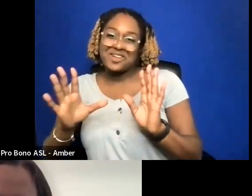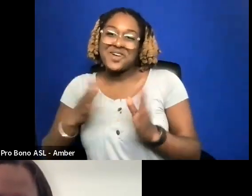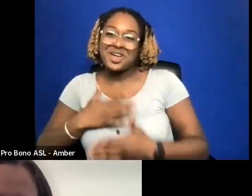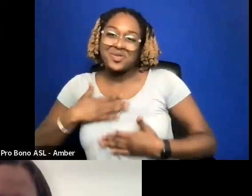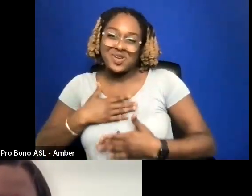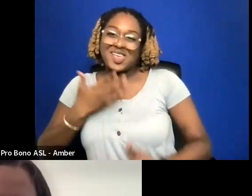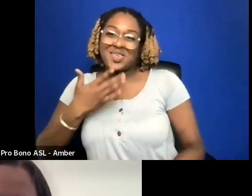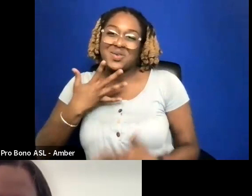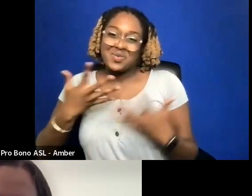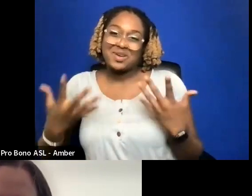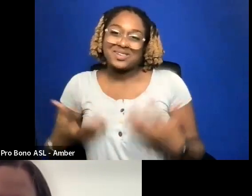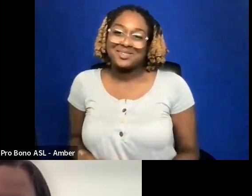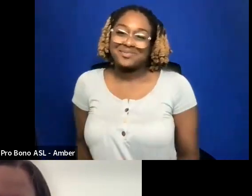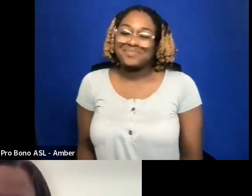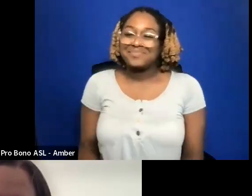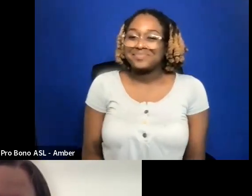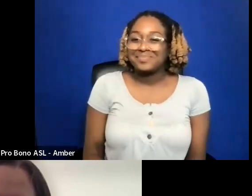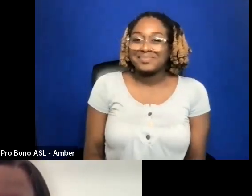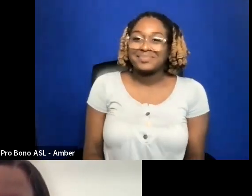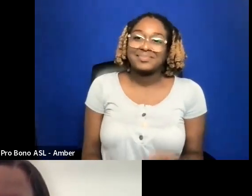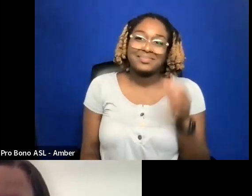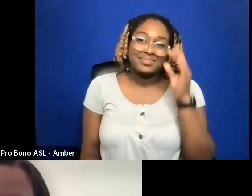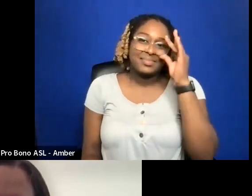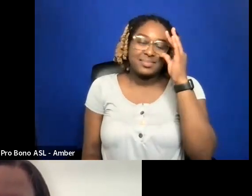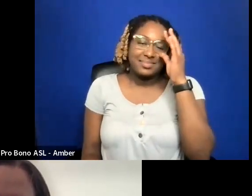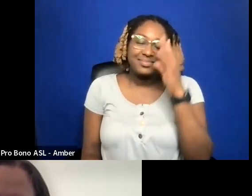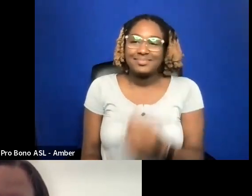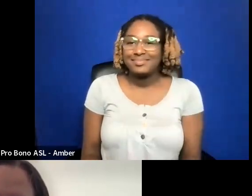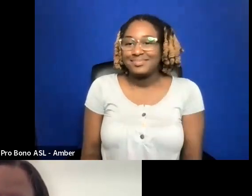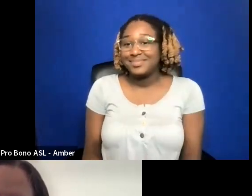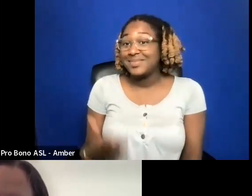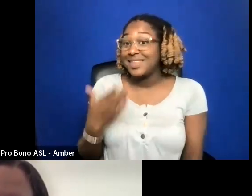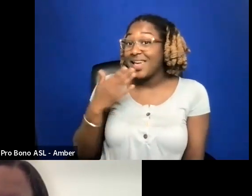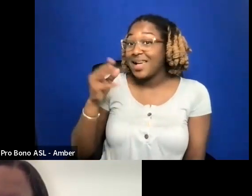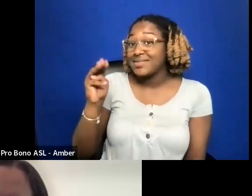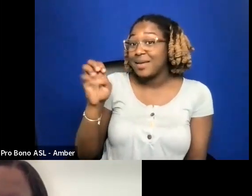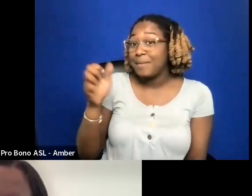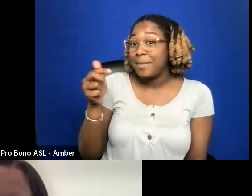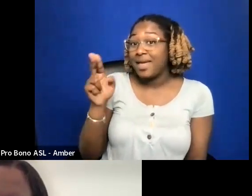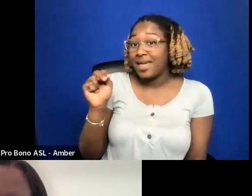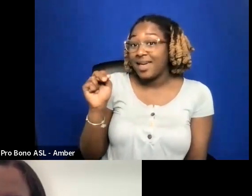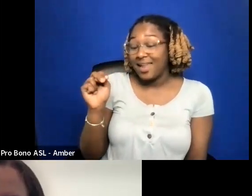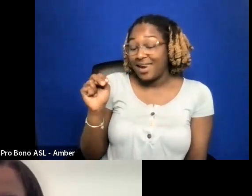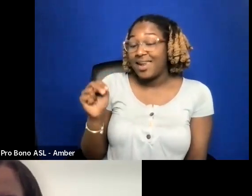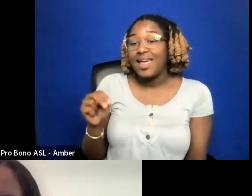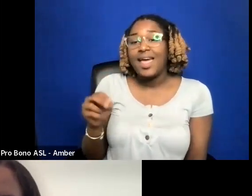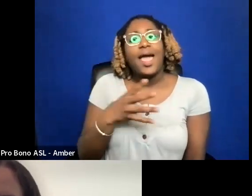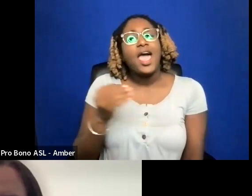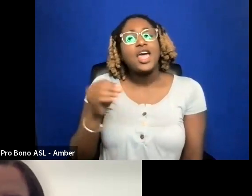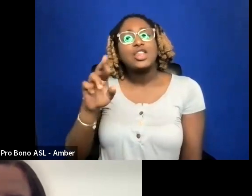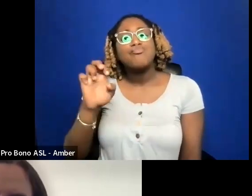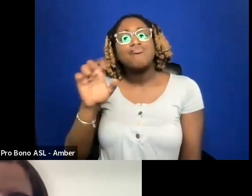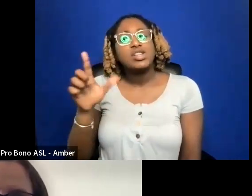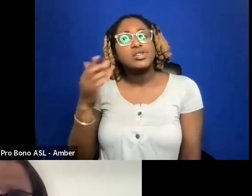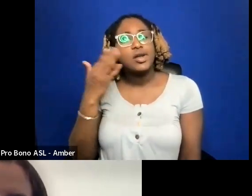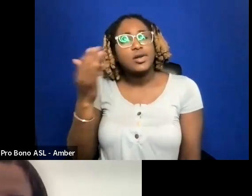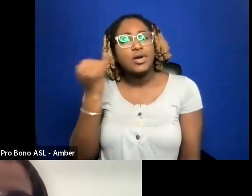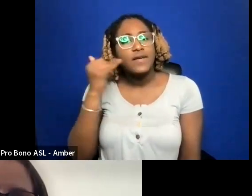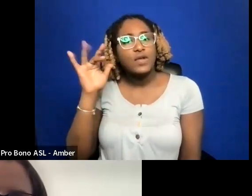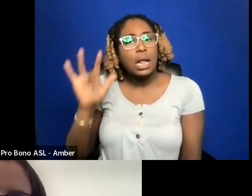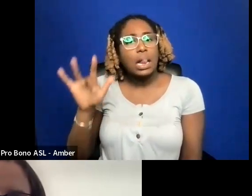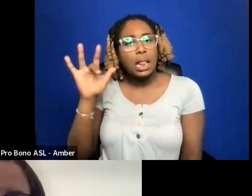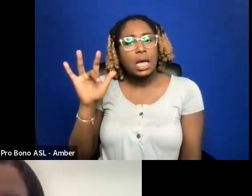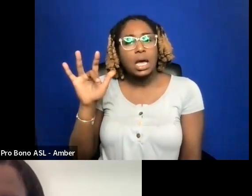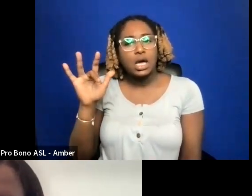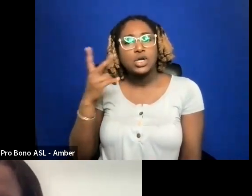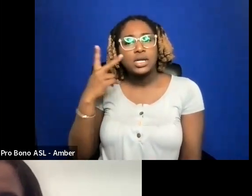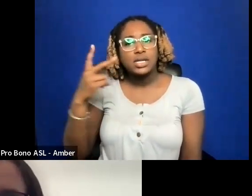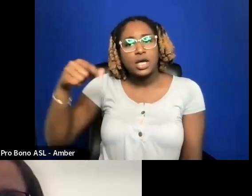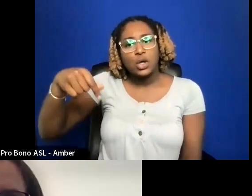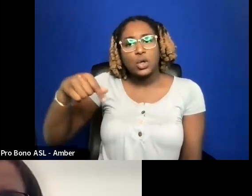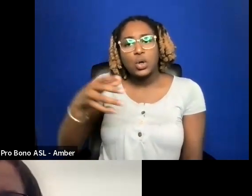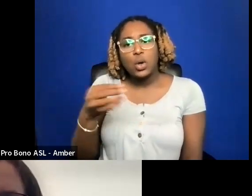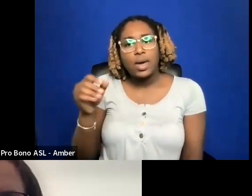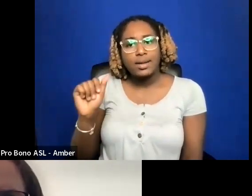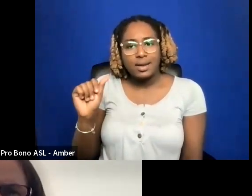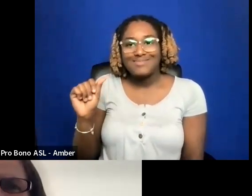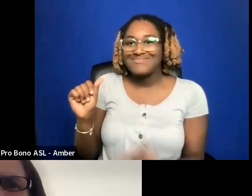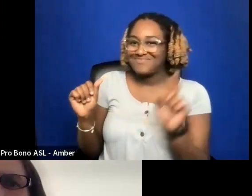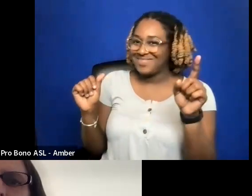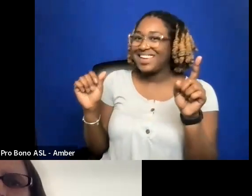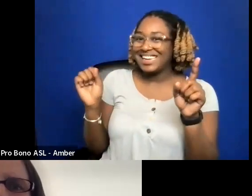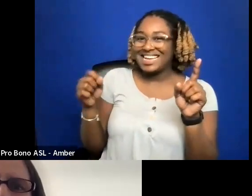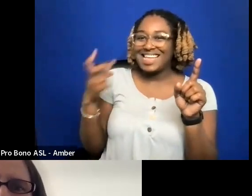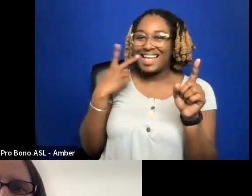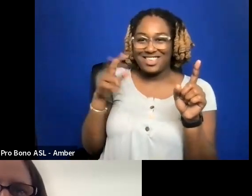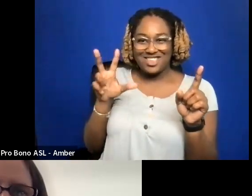WOULD PROGRAM INTERNATIONAL BECAUSE THEIR COMMUNITIES ARE DIVERSE.